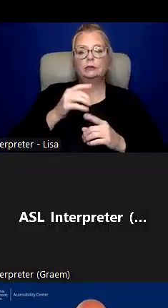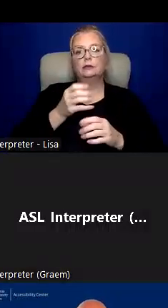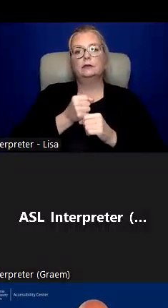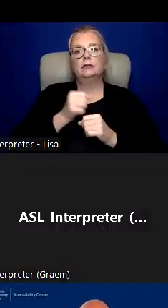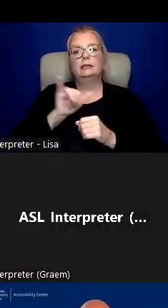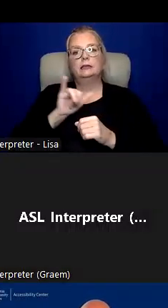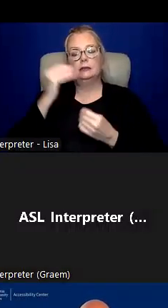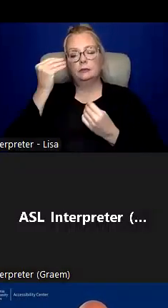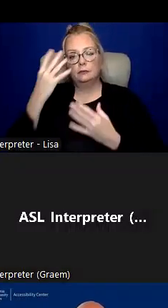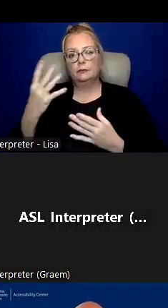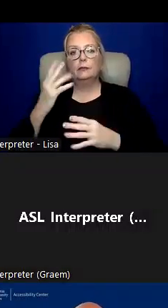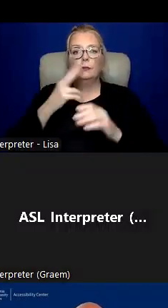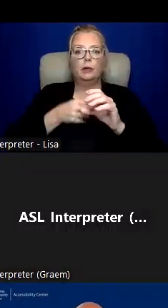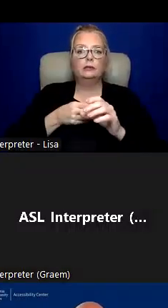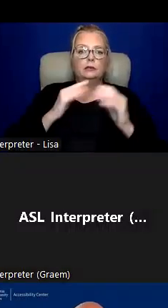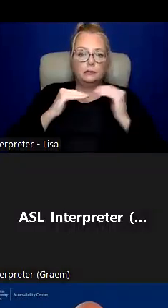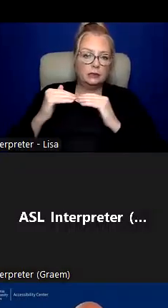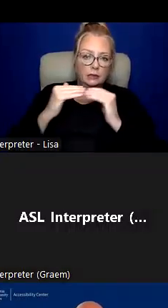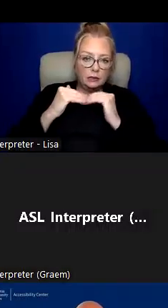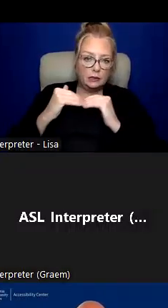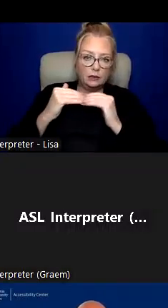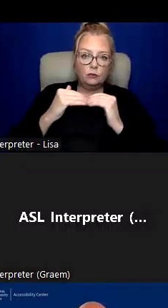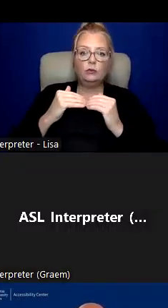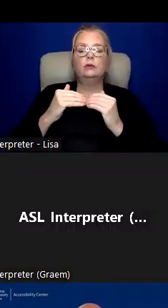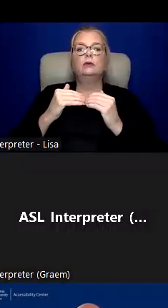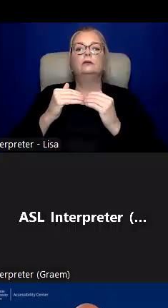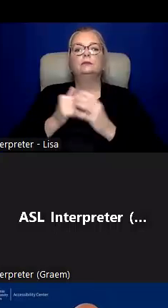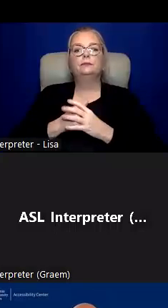as users without a disability. So those are the three main objectives.